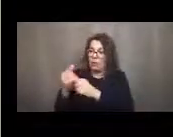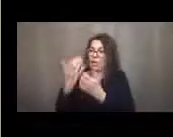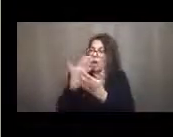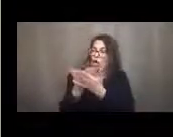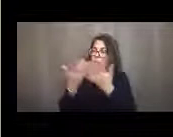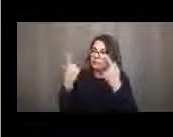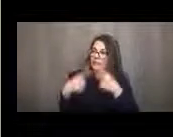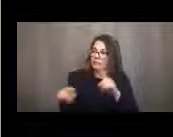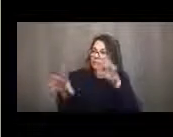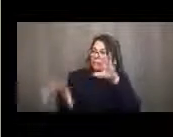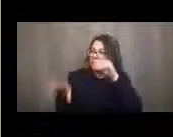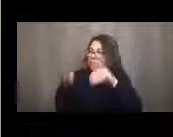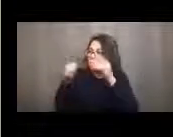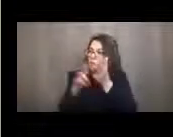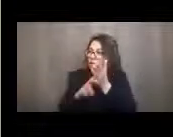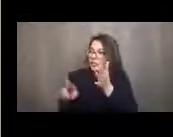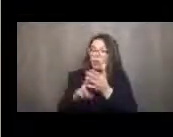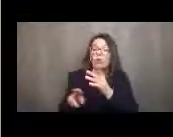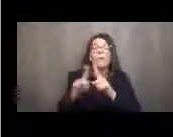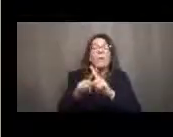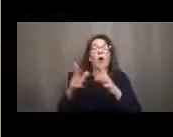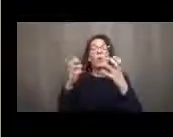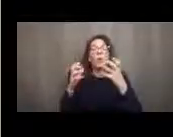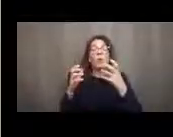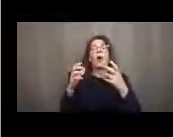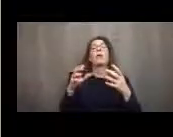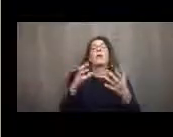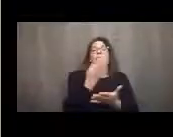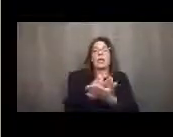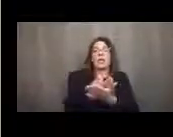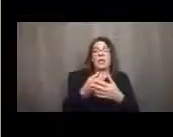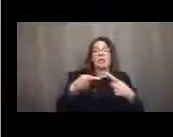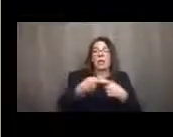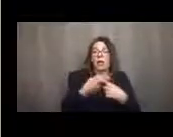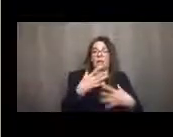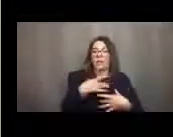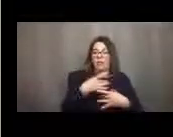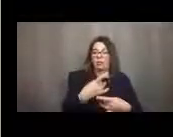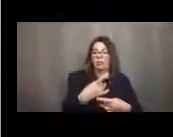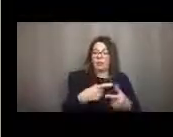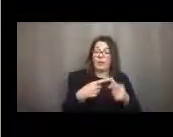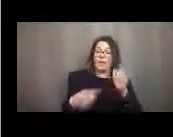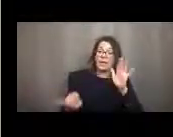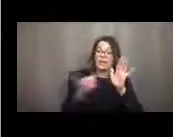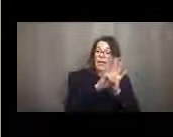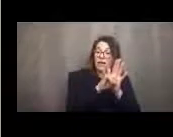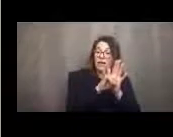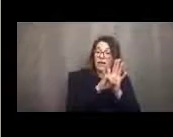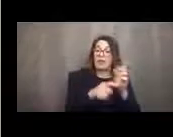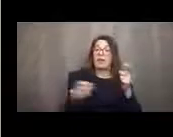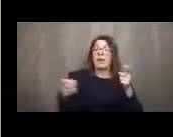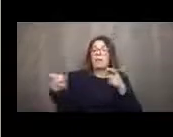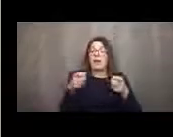But what we want are Financial Conflicts of Interest to be identified, managed, and reported to NIH.